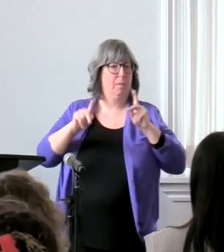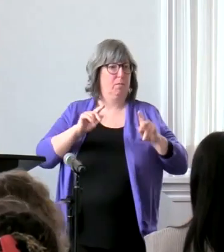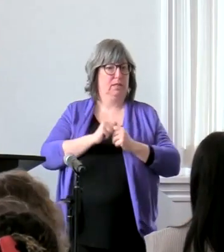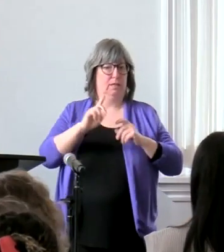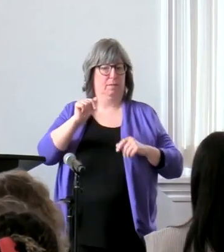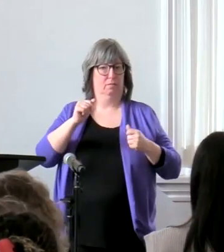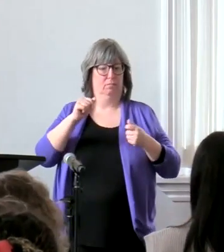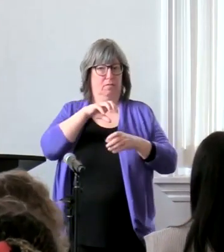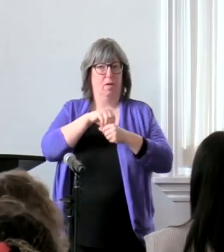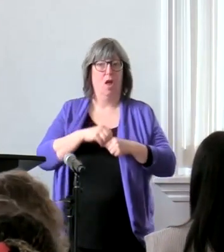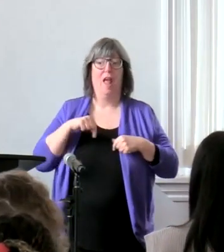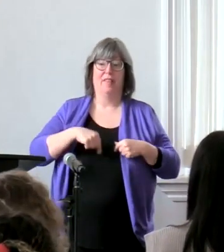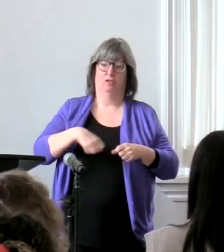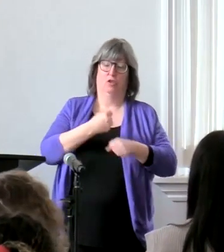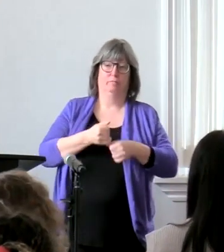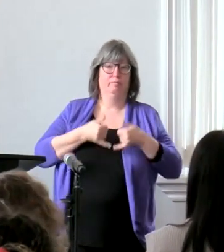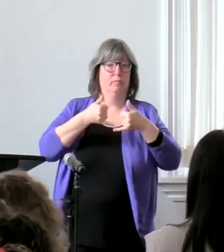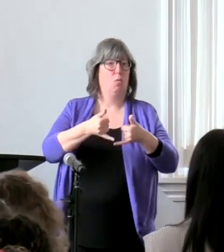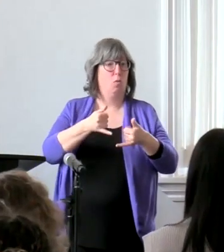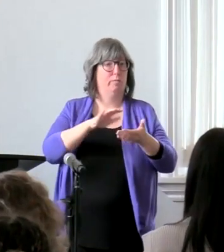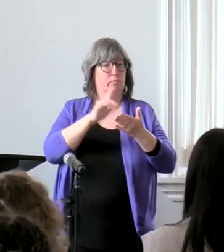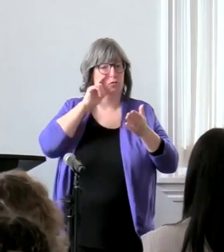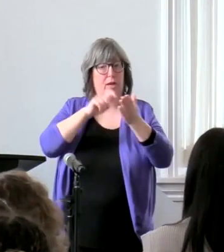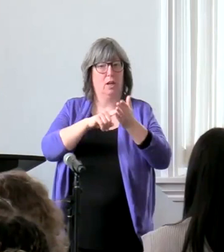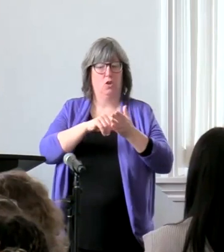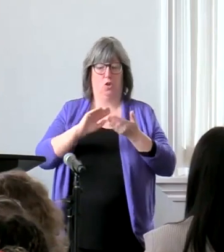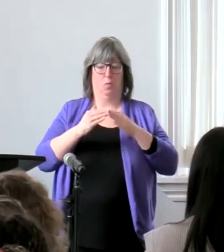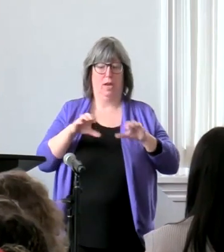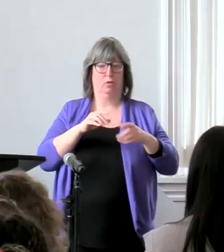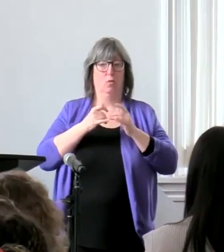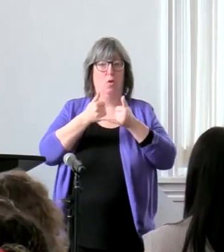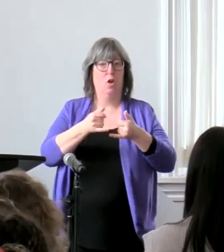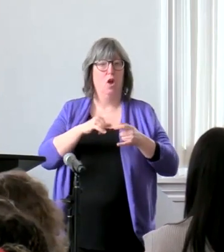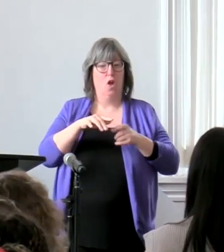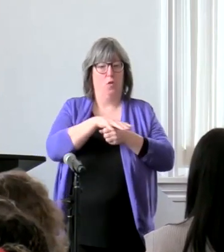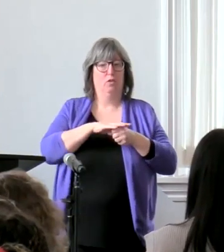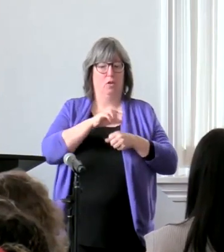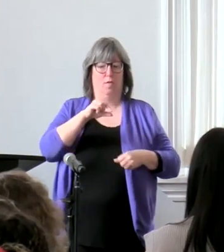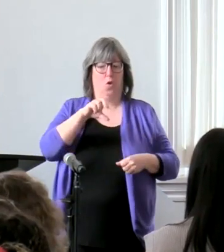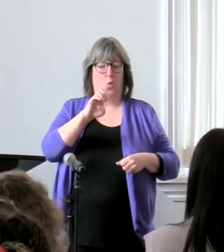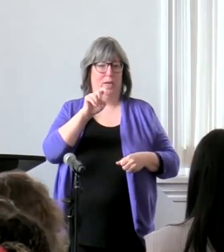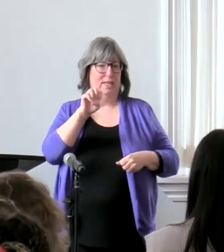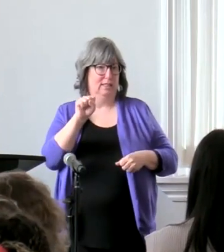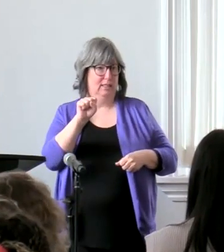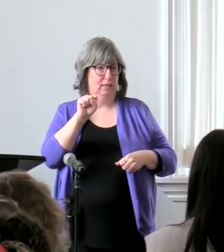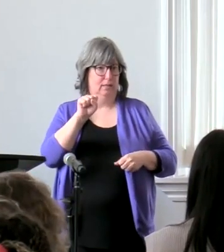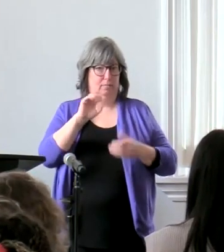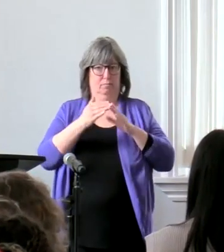And this year, we are pleased to presenting the Community Action Award to the Region of Queens municipality.